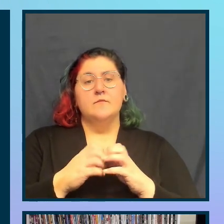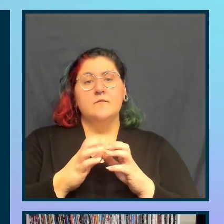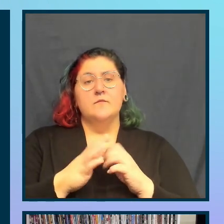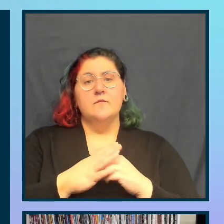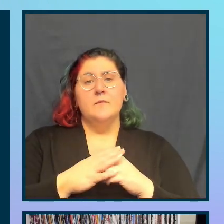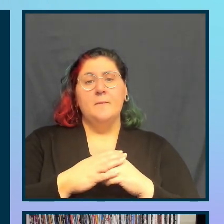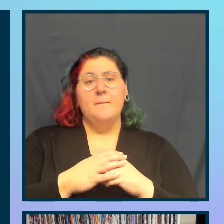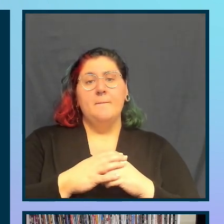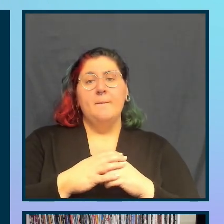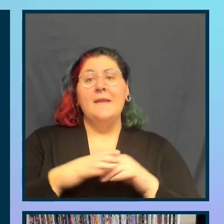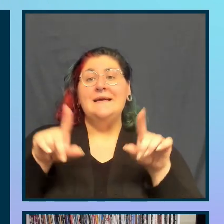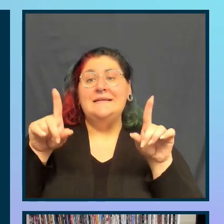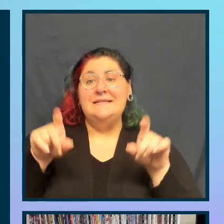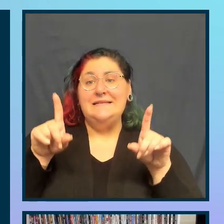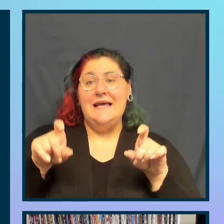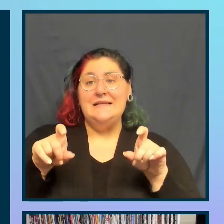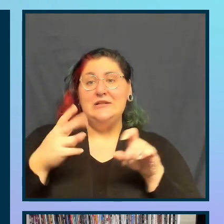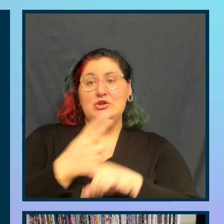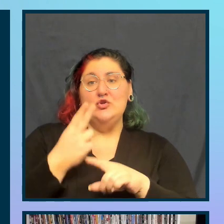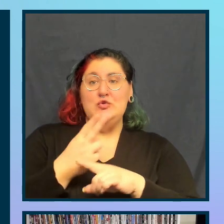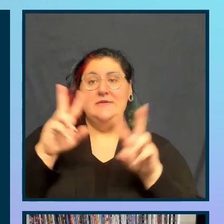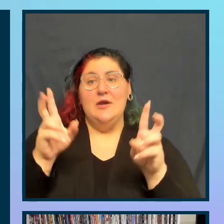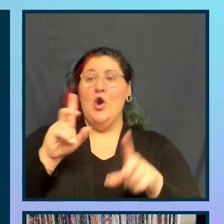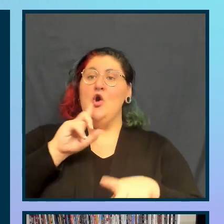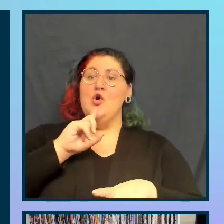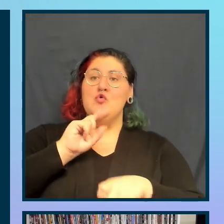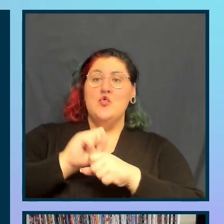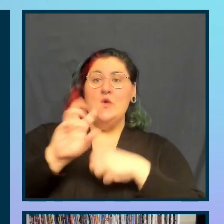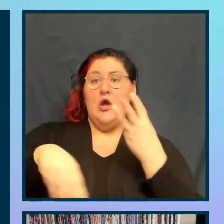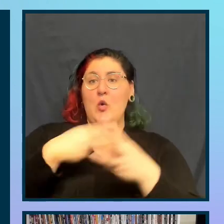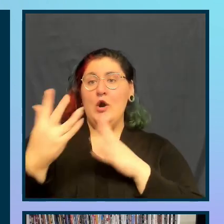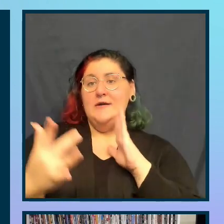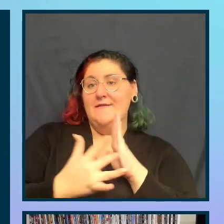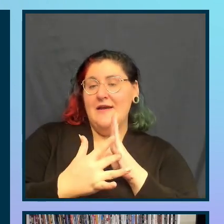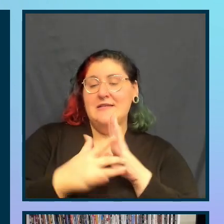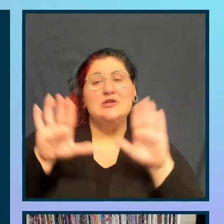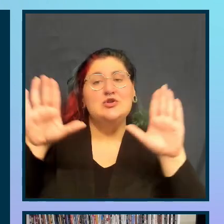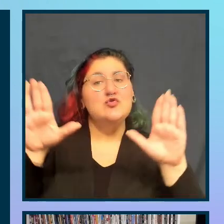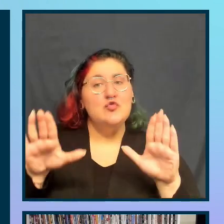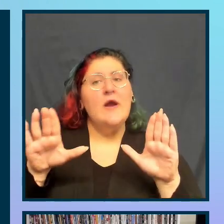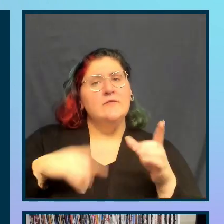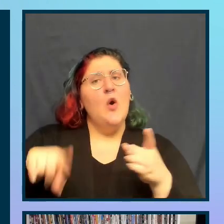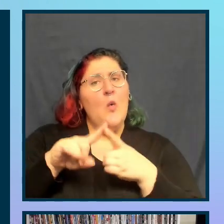So testing on real world devices is really great when your app is in a good state to do so, but ideally, you'd also be testing